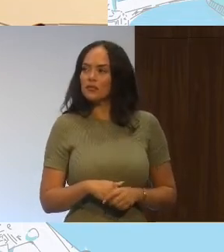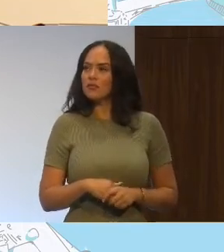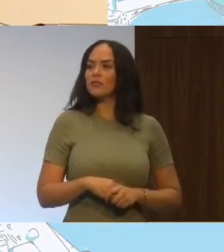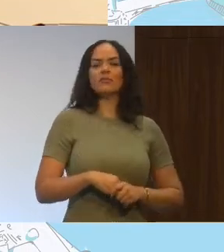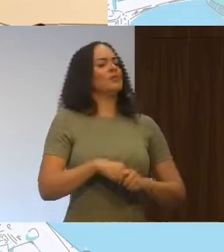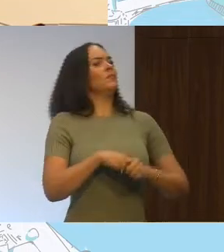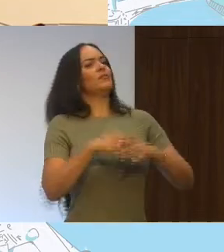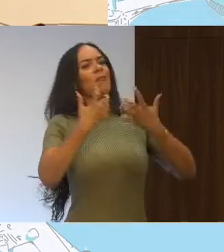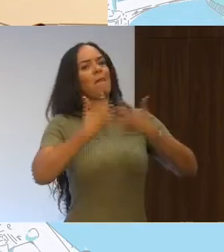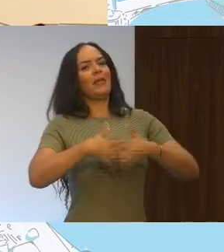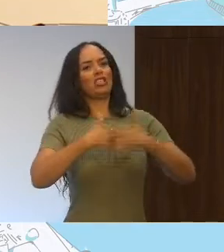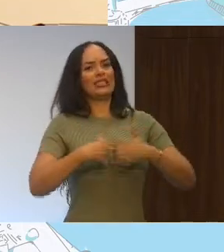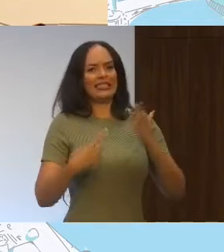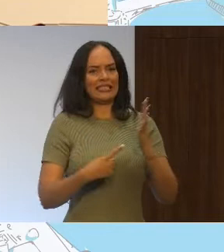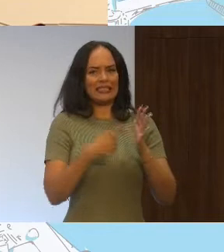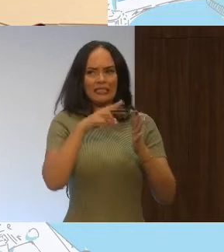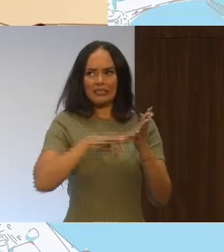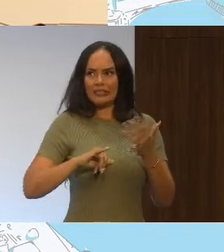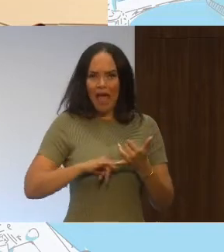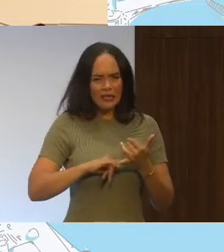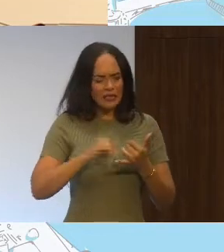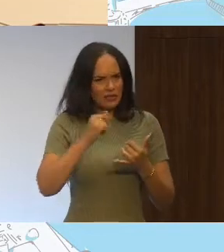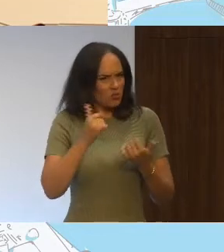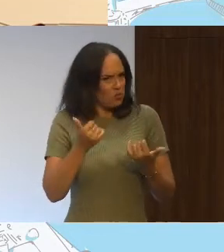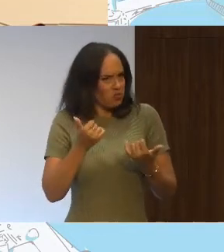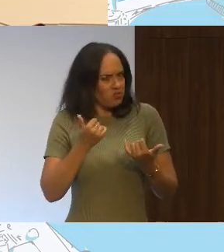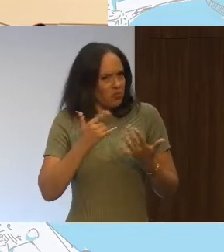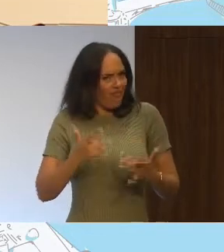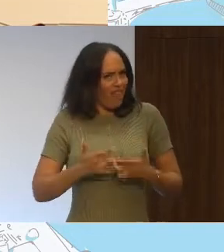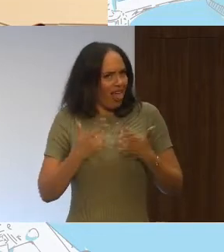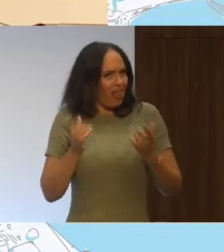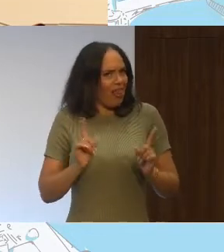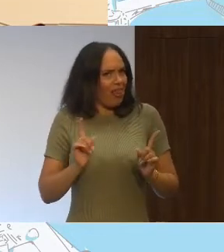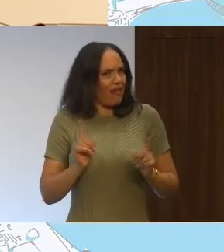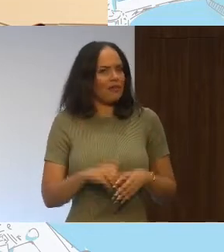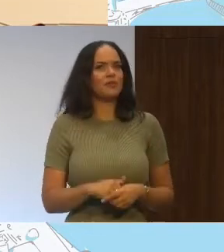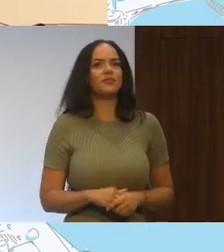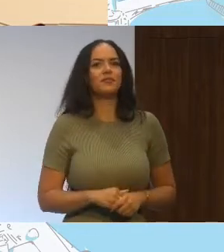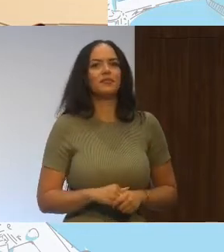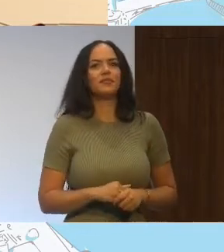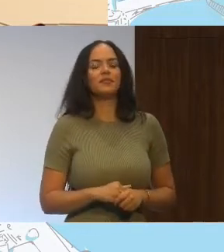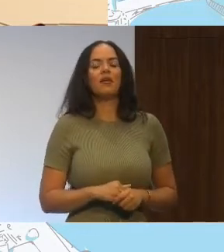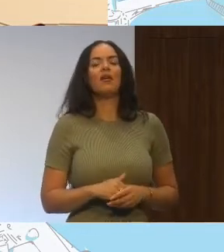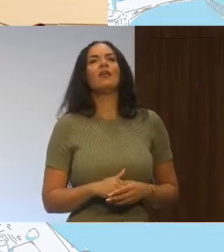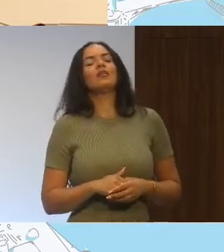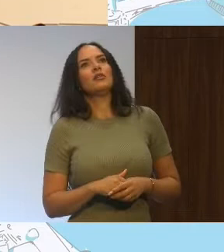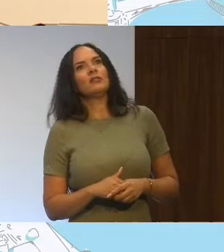And could this possibly affect hearing? So essentially what the evidence when it comes to, you know,